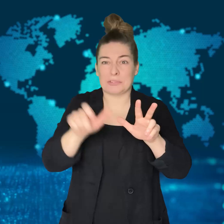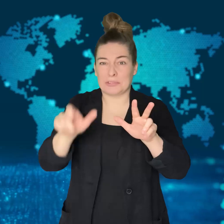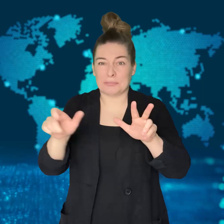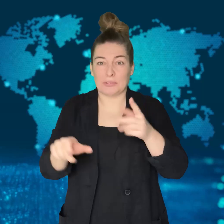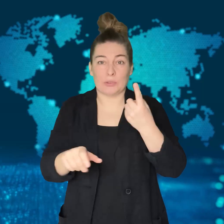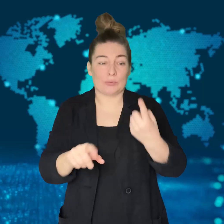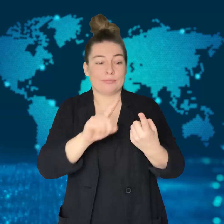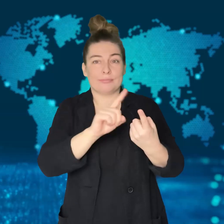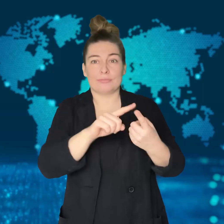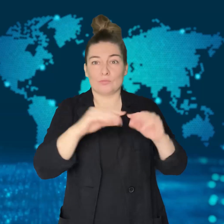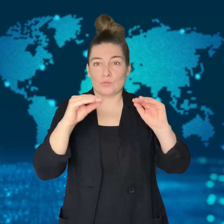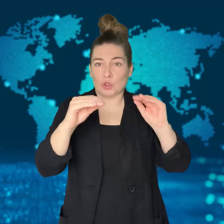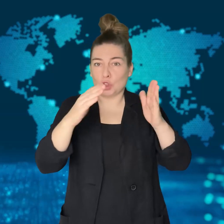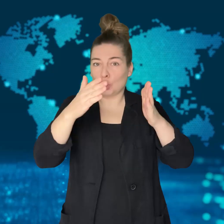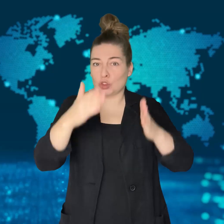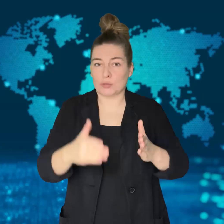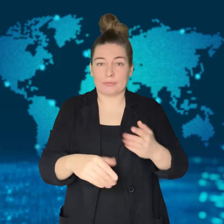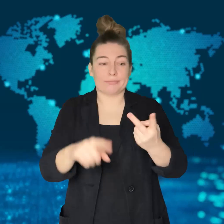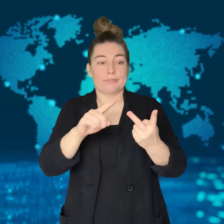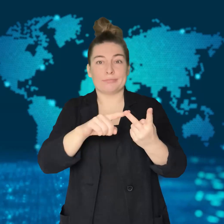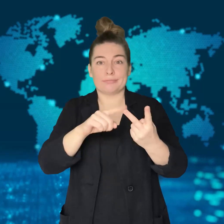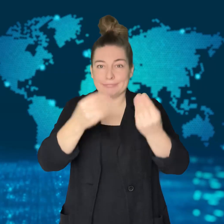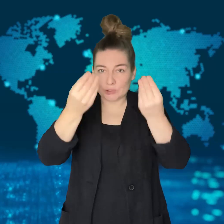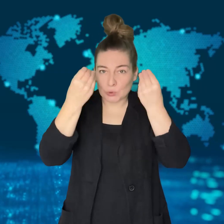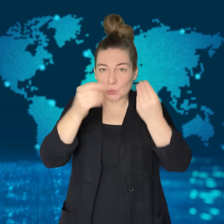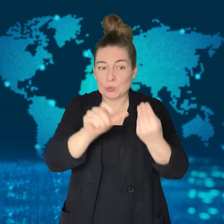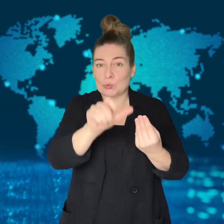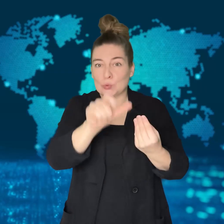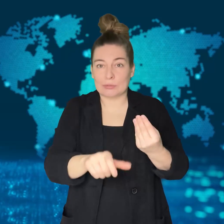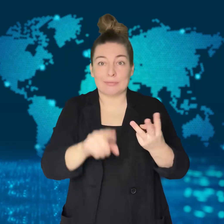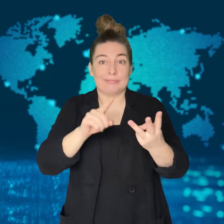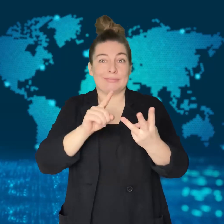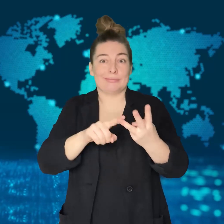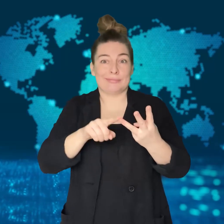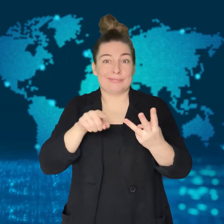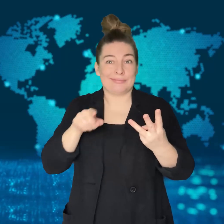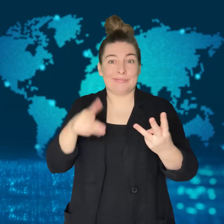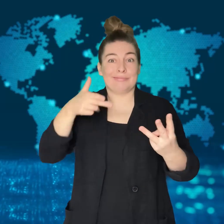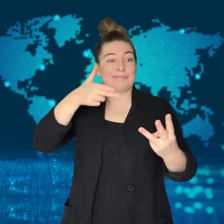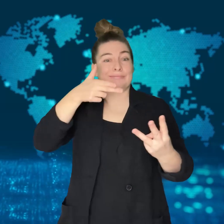and the shooter herself.